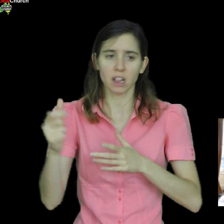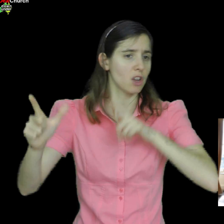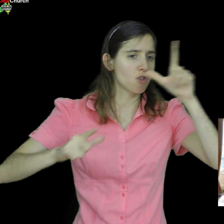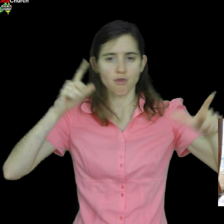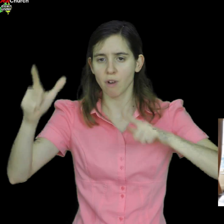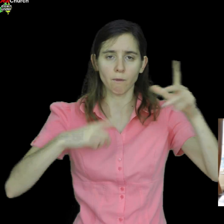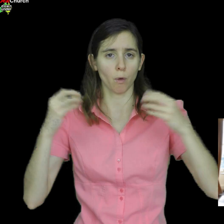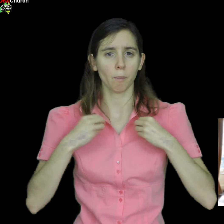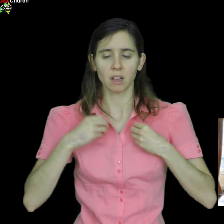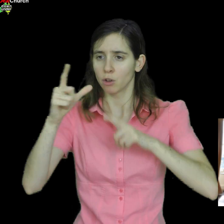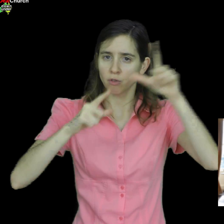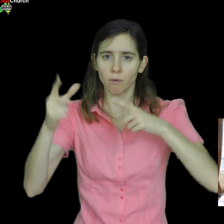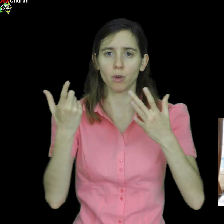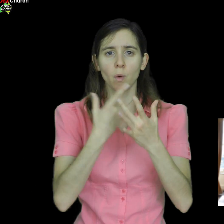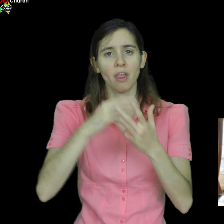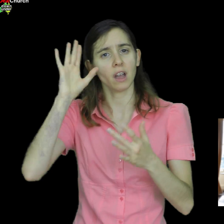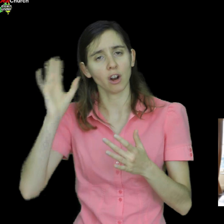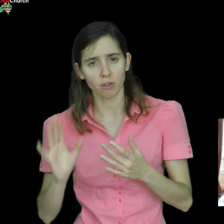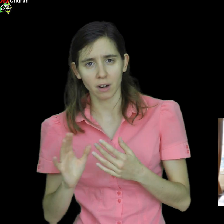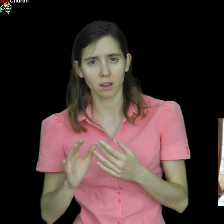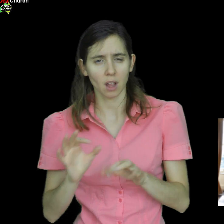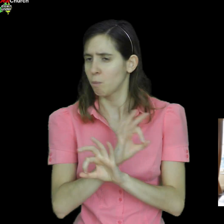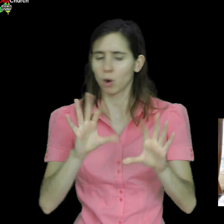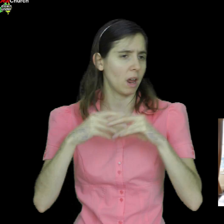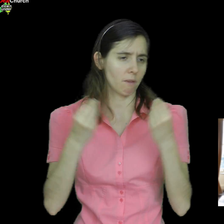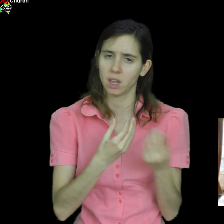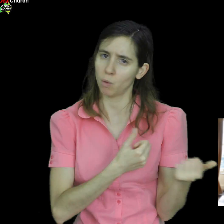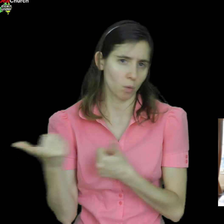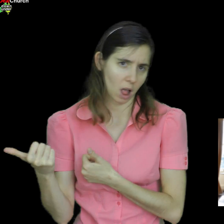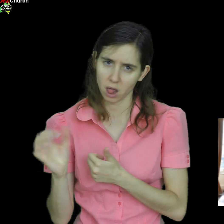countries. But not all was well. She and